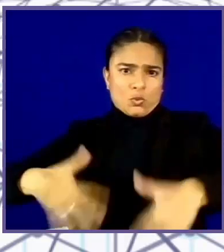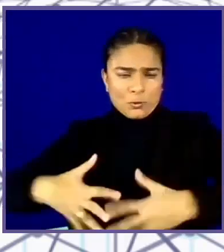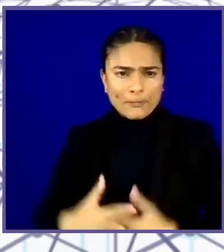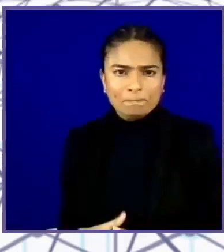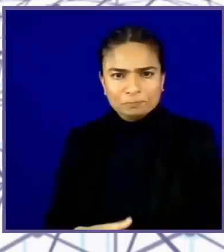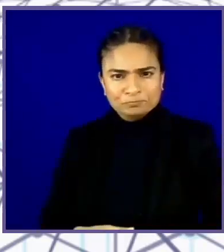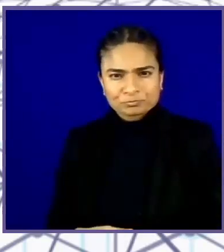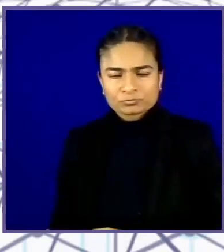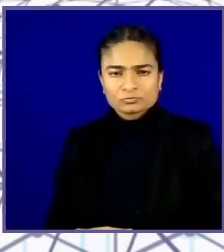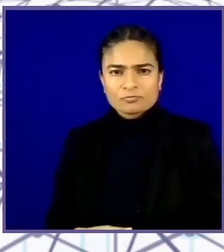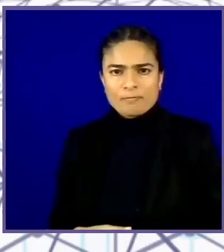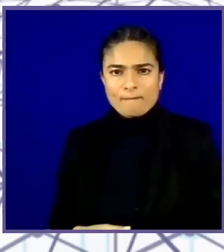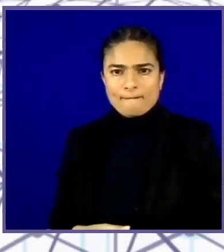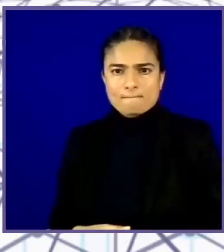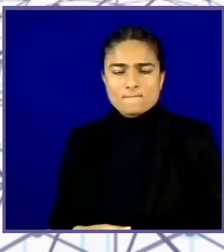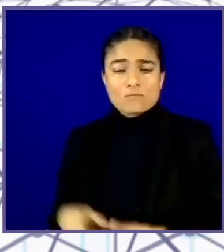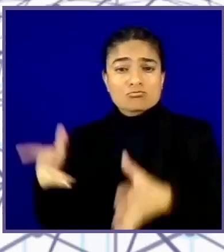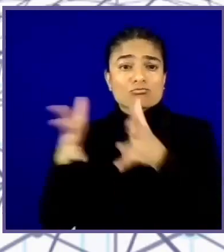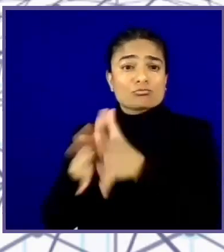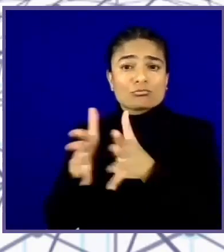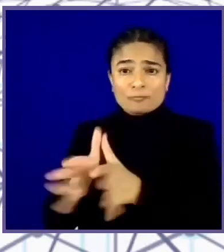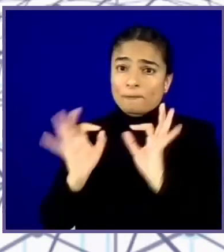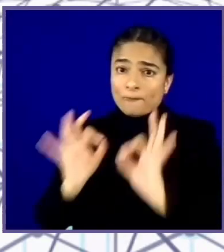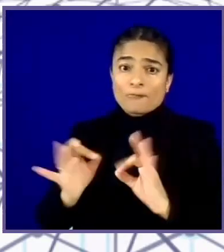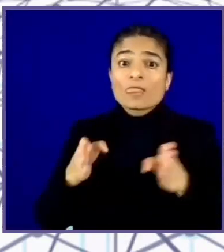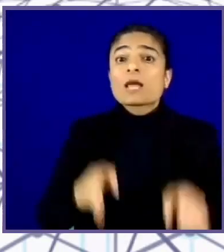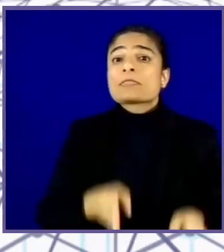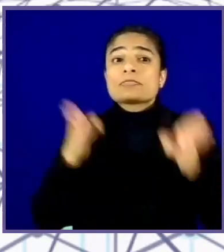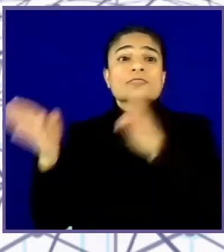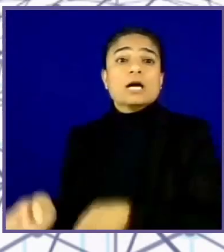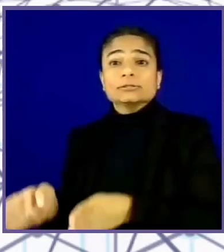So Pratasthit is an assistant professor at Kathmandu University.